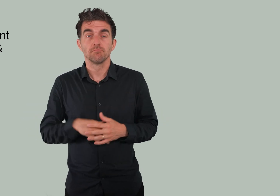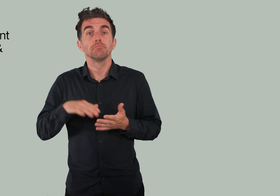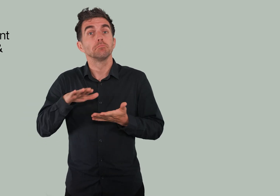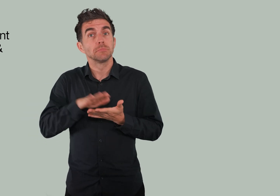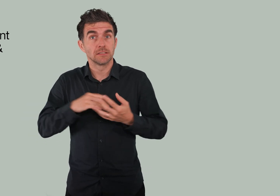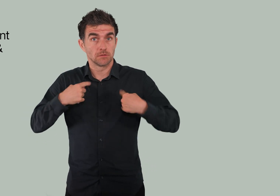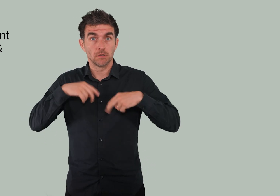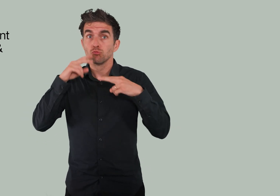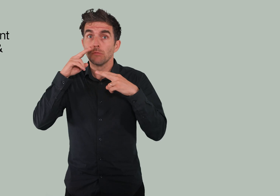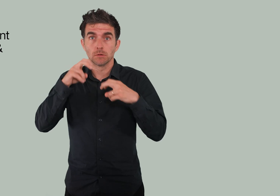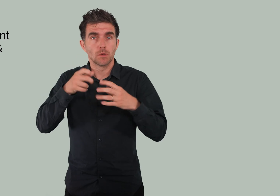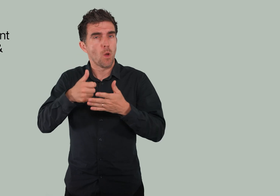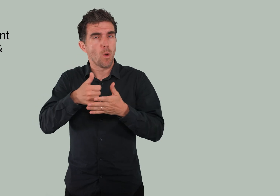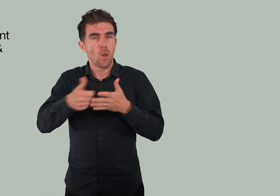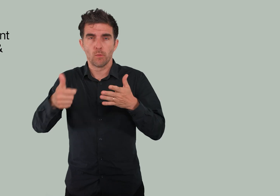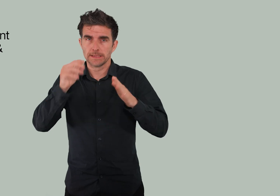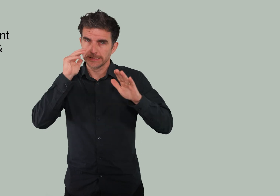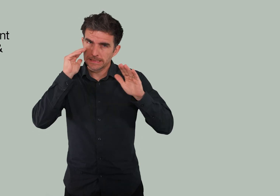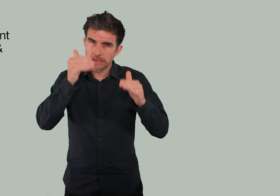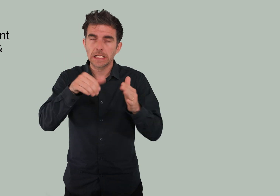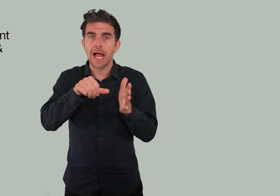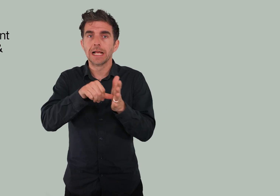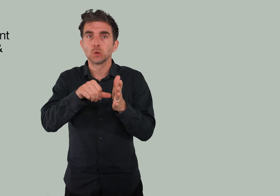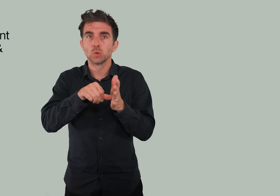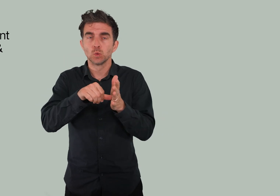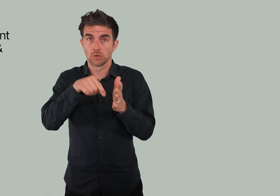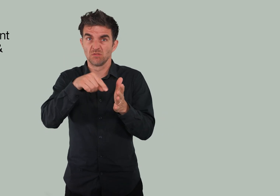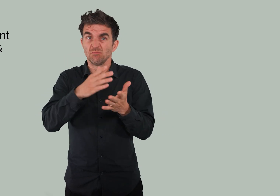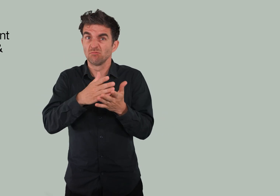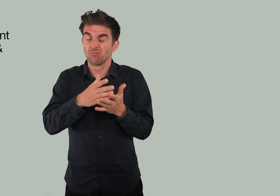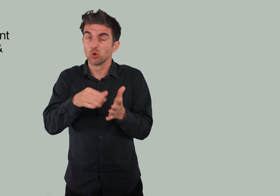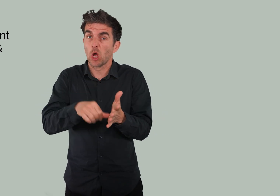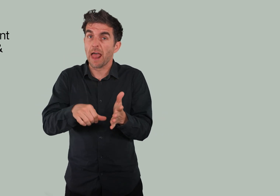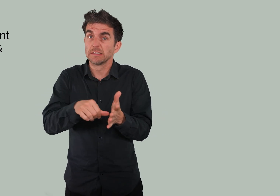This means our research often focuses on issues that are challenging,